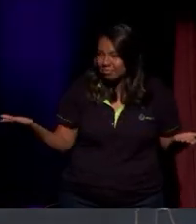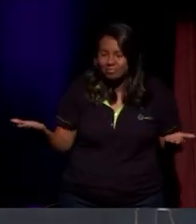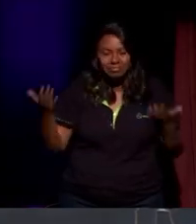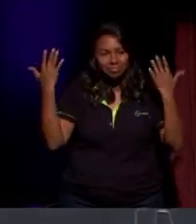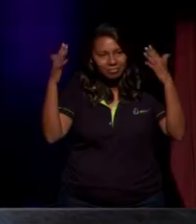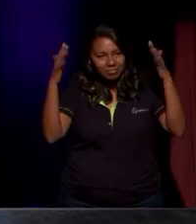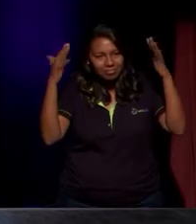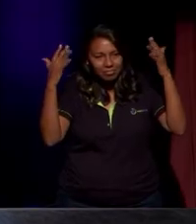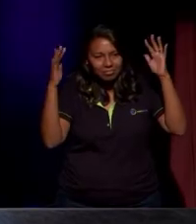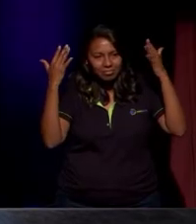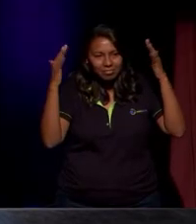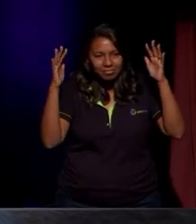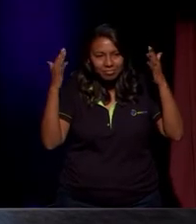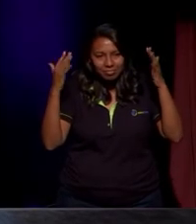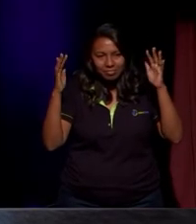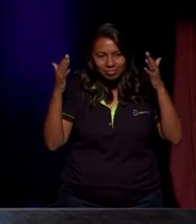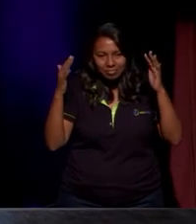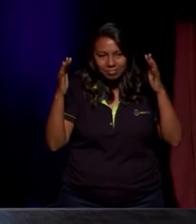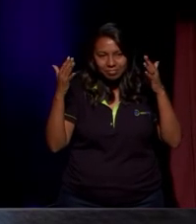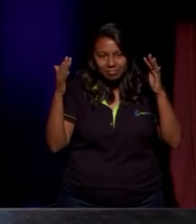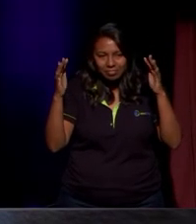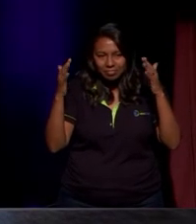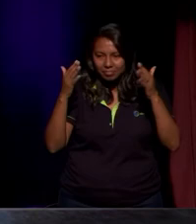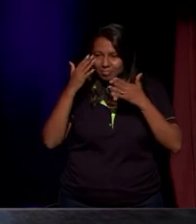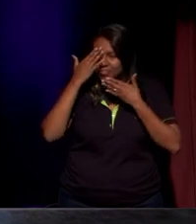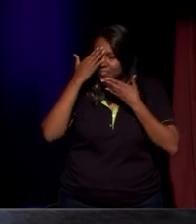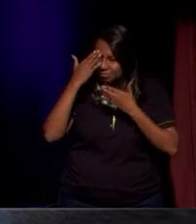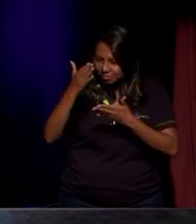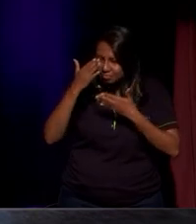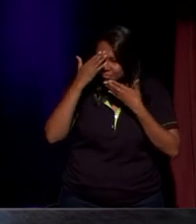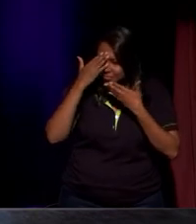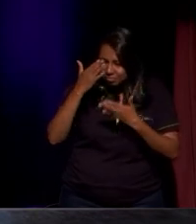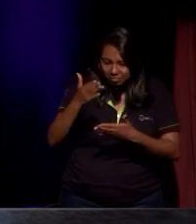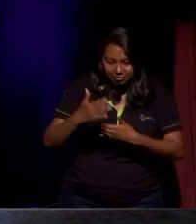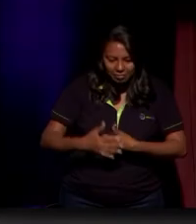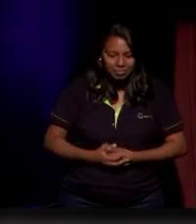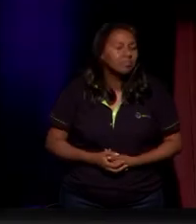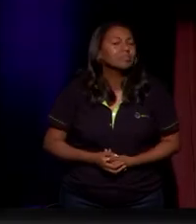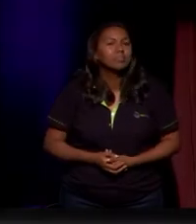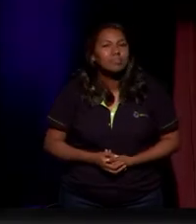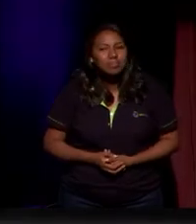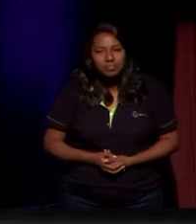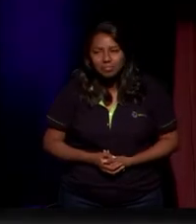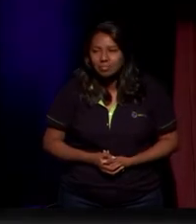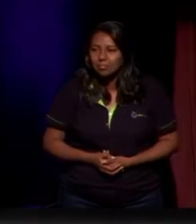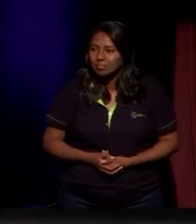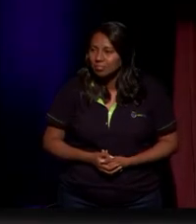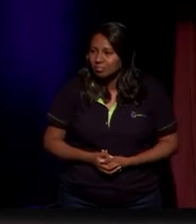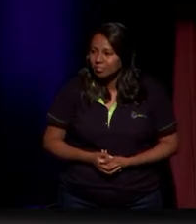Appreciate. Thank you, Sesc. Thank you for staying, and I think we have